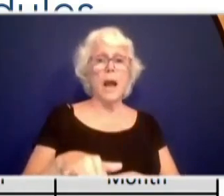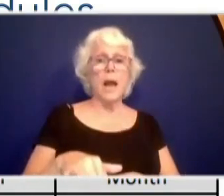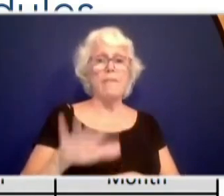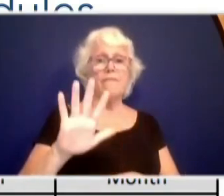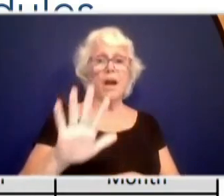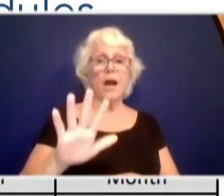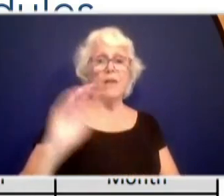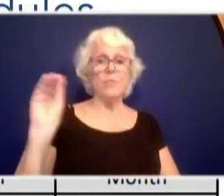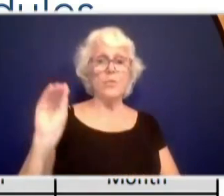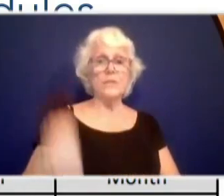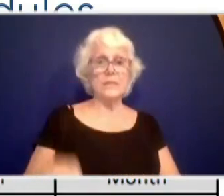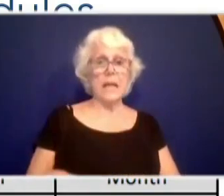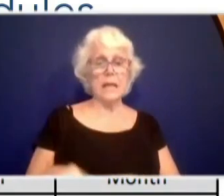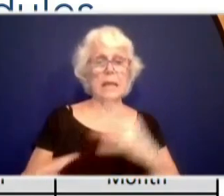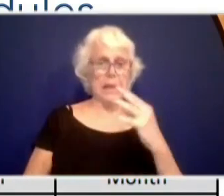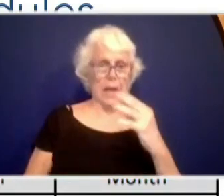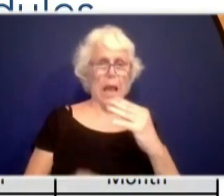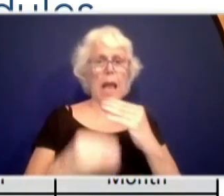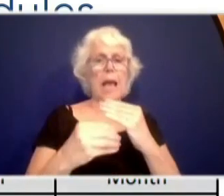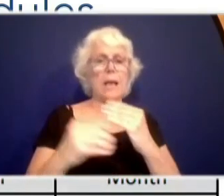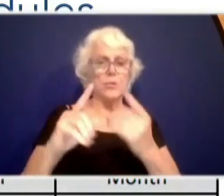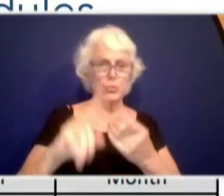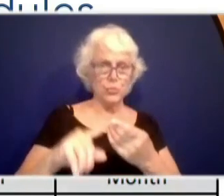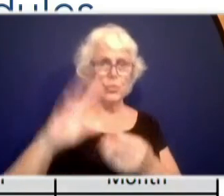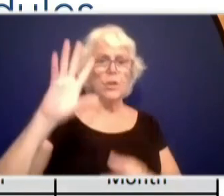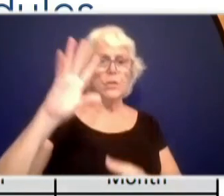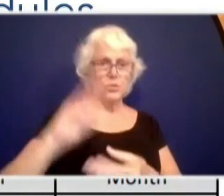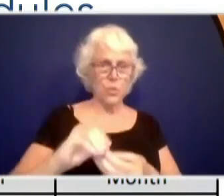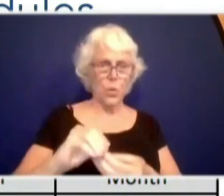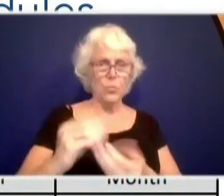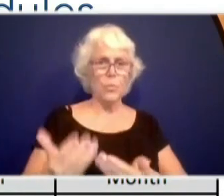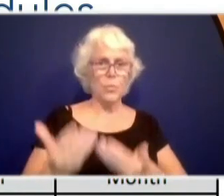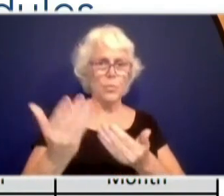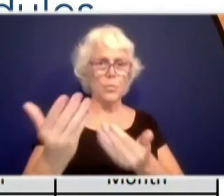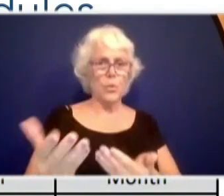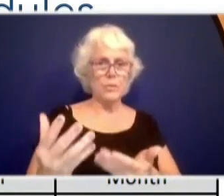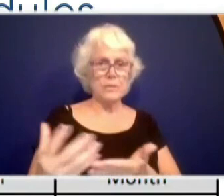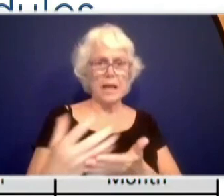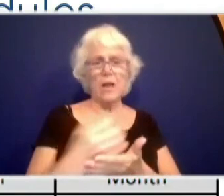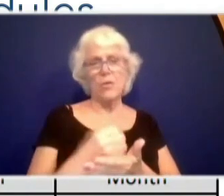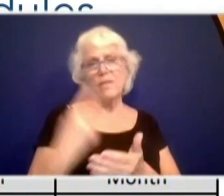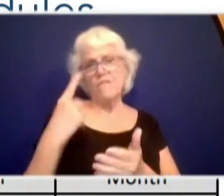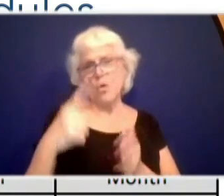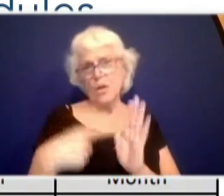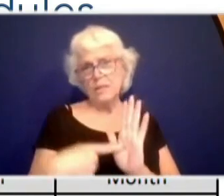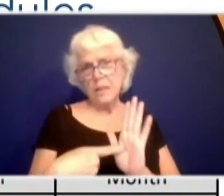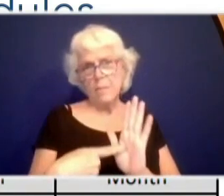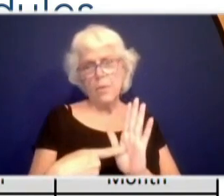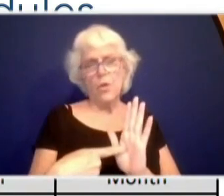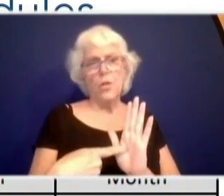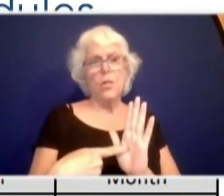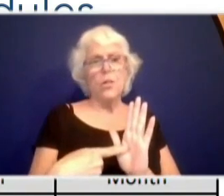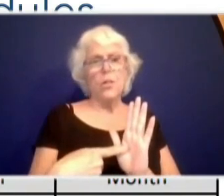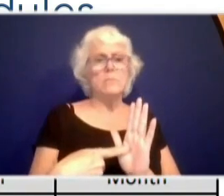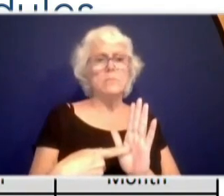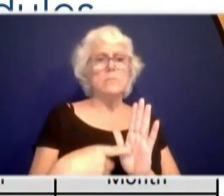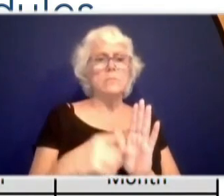and add that to the total proposed salary. For example, an 8, an A-10.